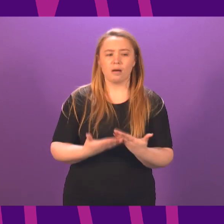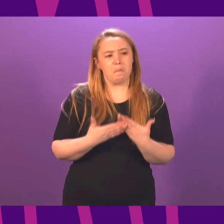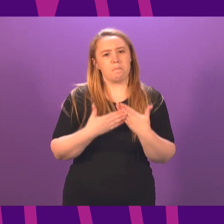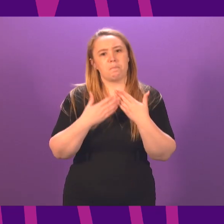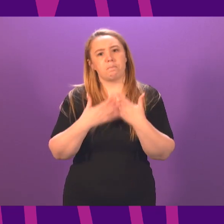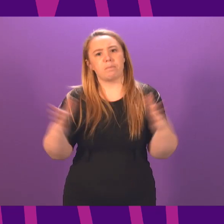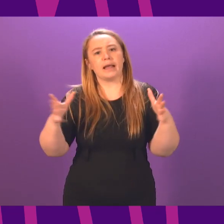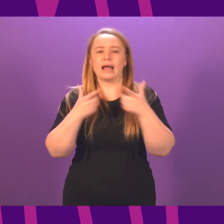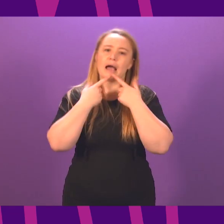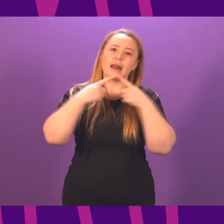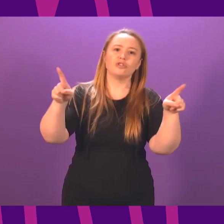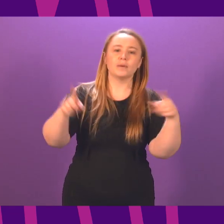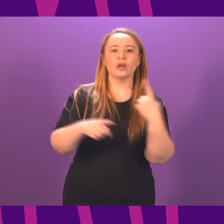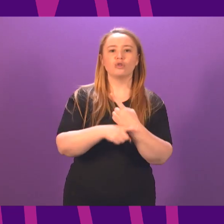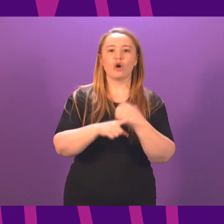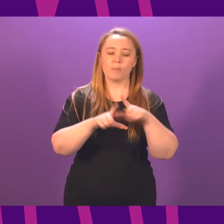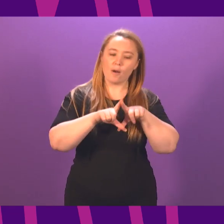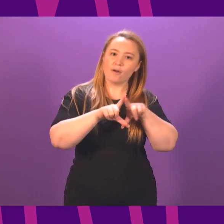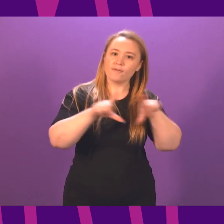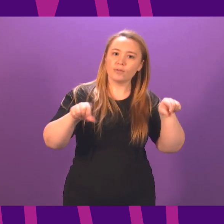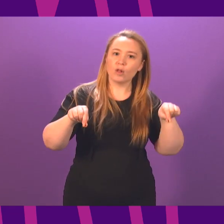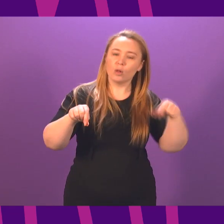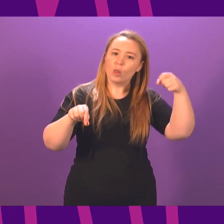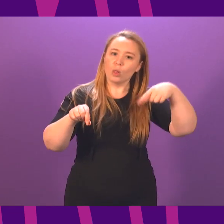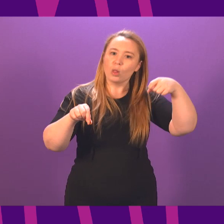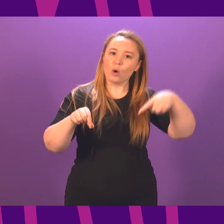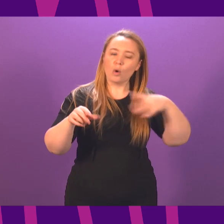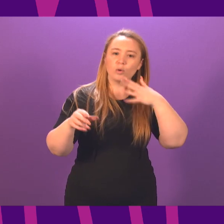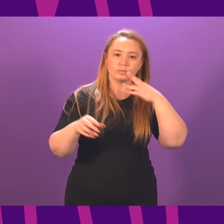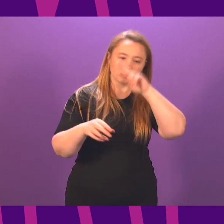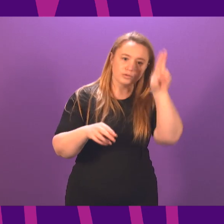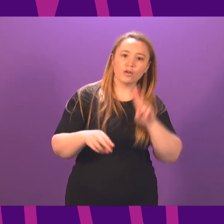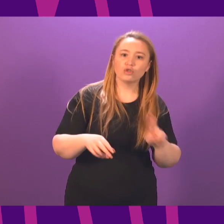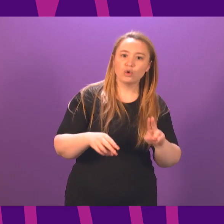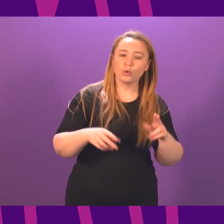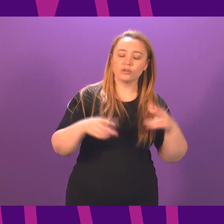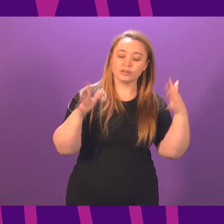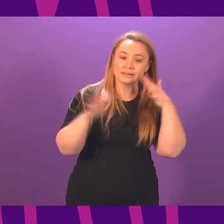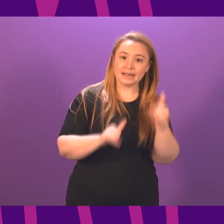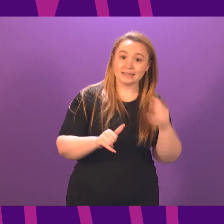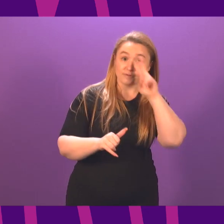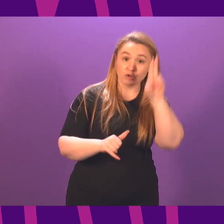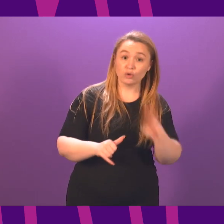about the roll-out of lateral flow testing in schools to every pupil, daily. That has today been